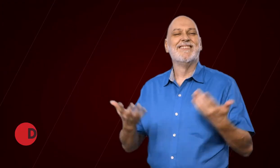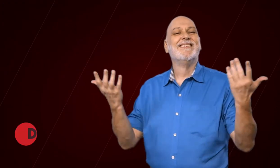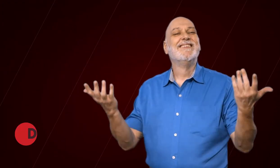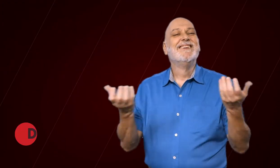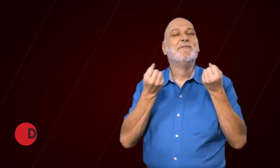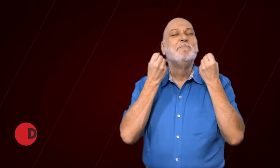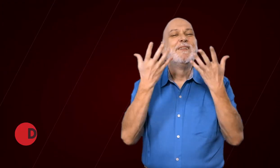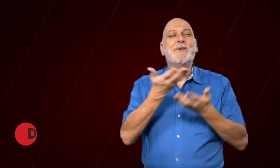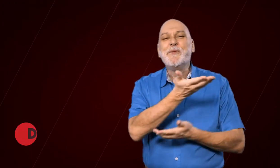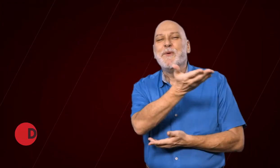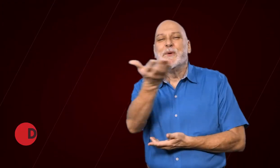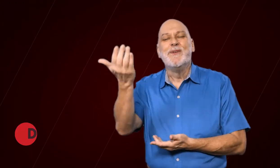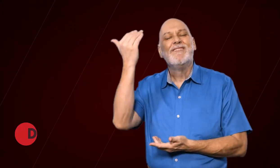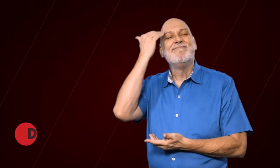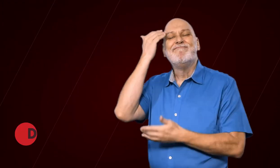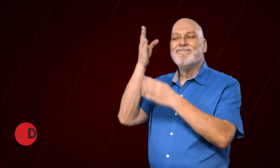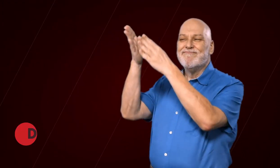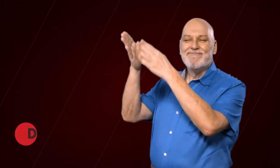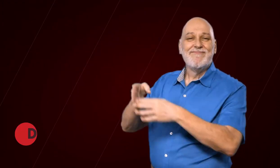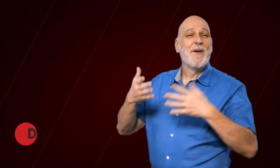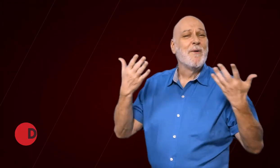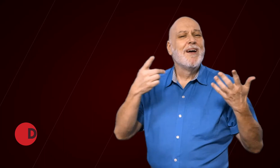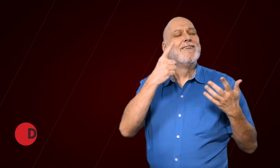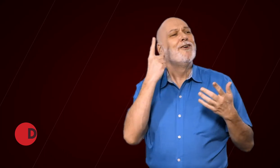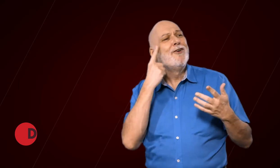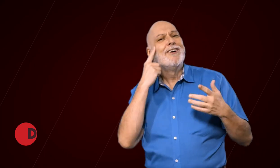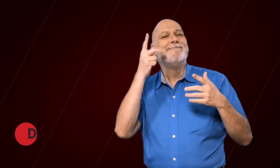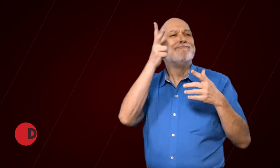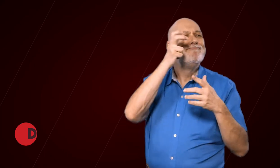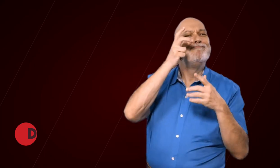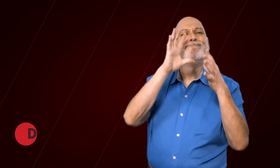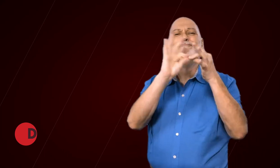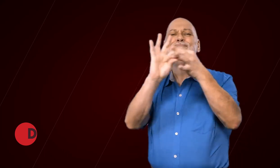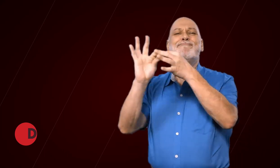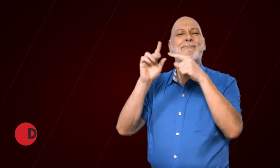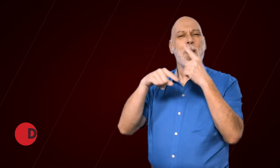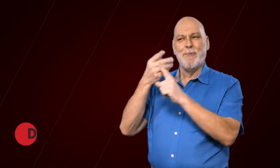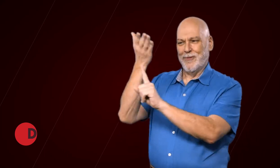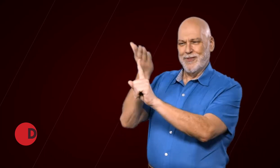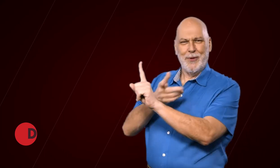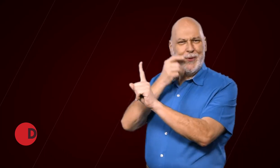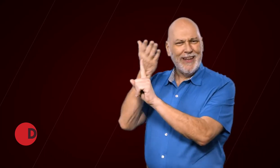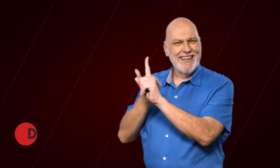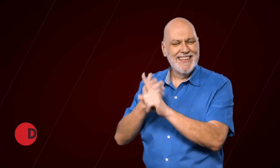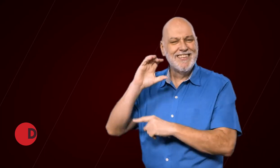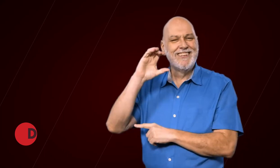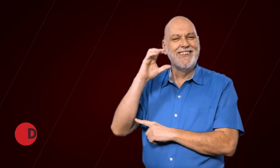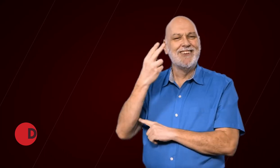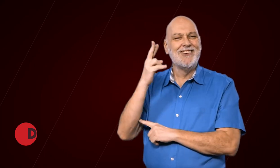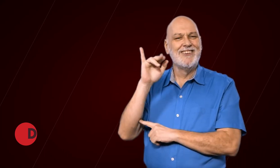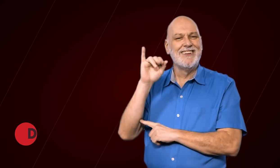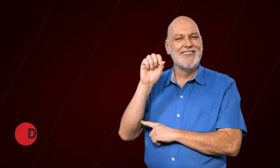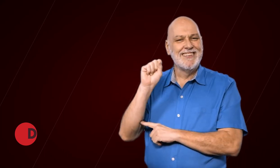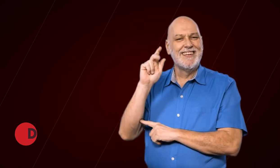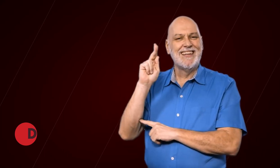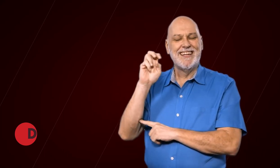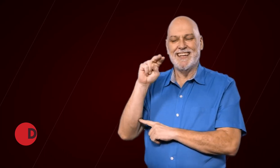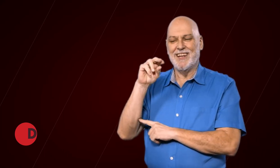[Anselmo]: Many of you may know or heard of Chris Kenopic who has